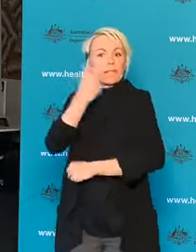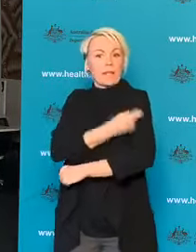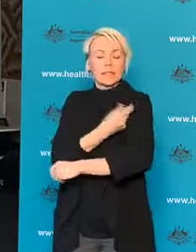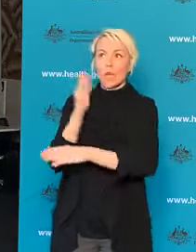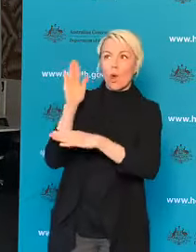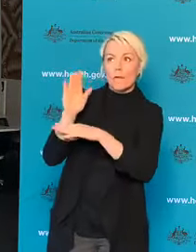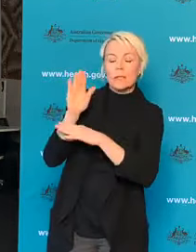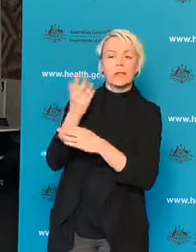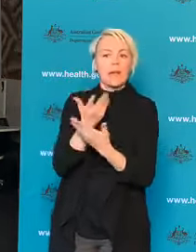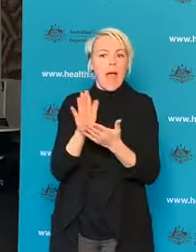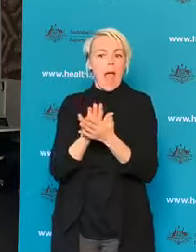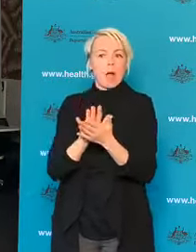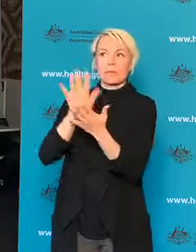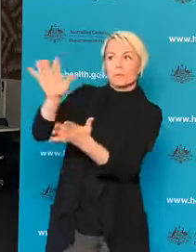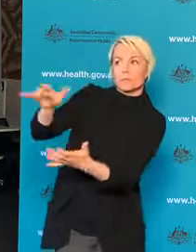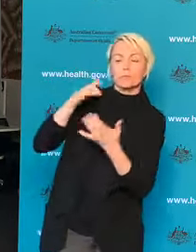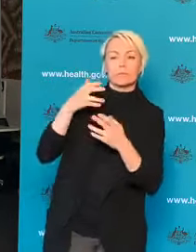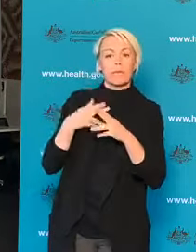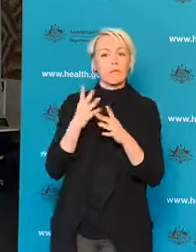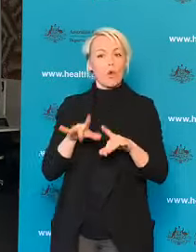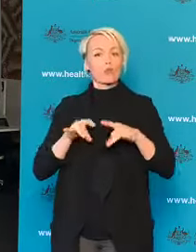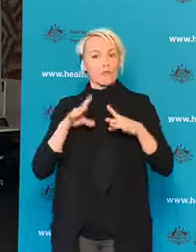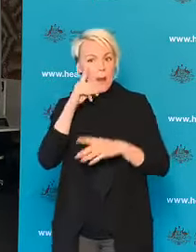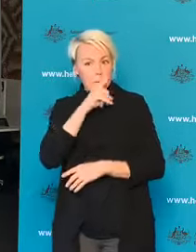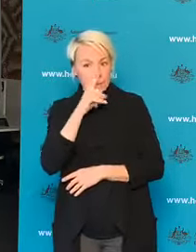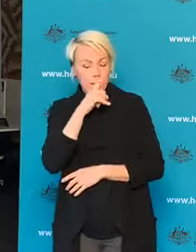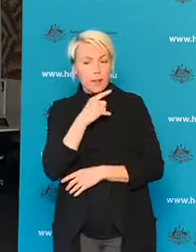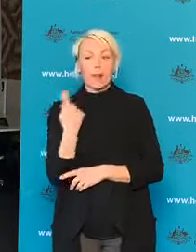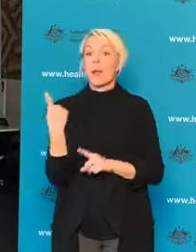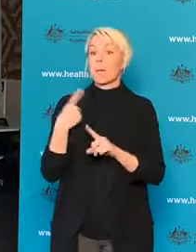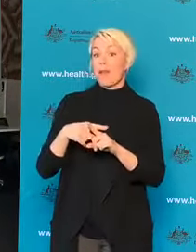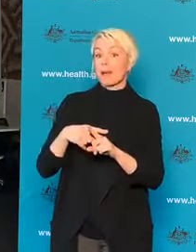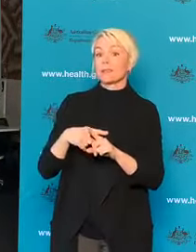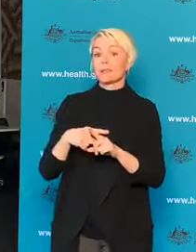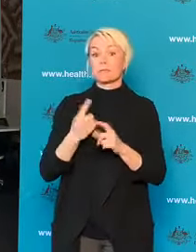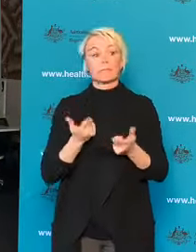and the report from the Director General of the World Health Organisation that